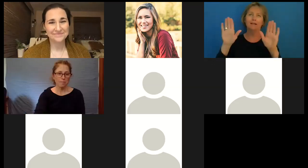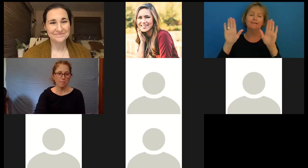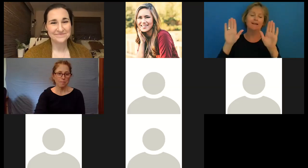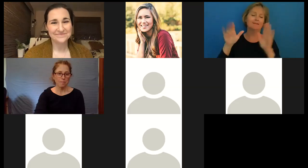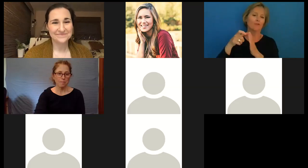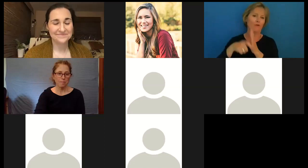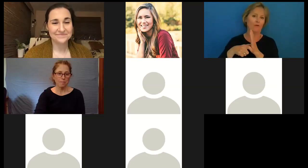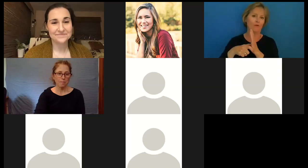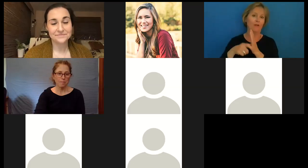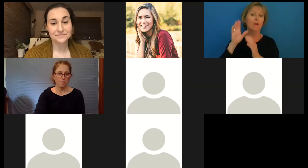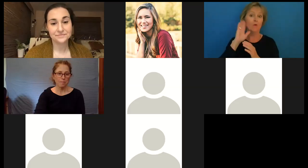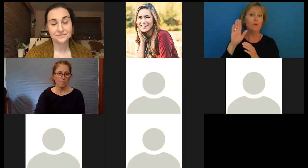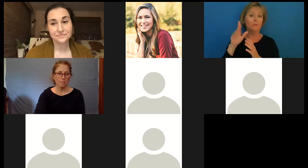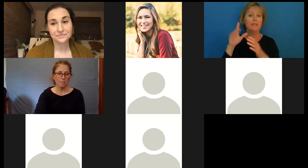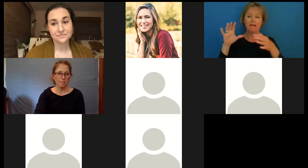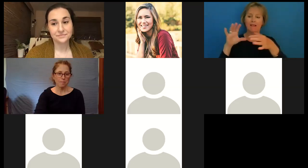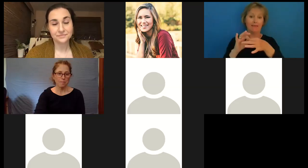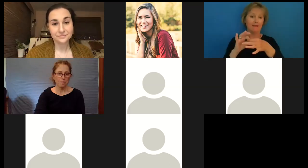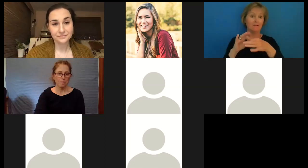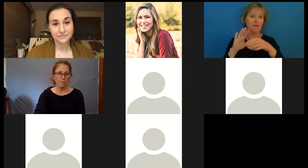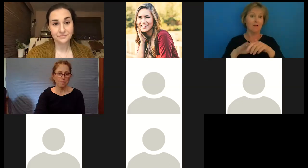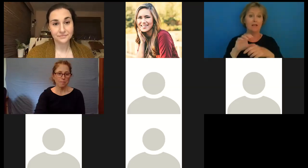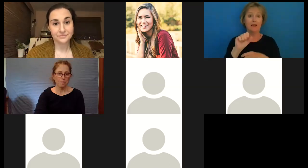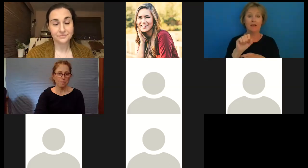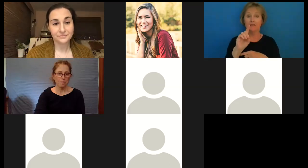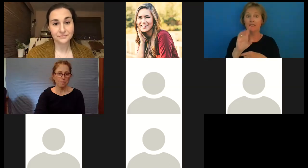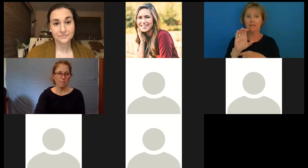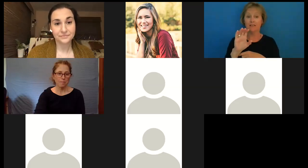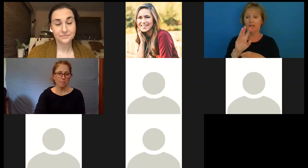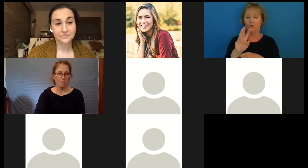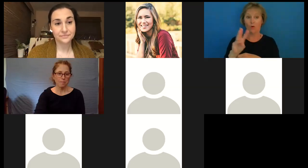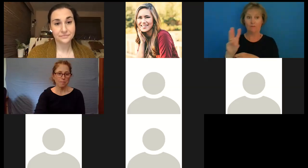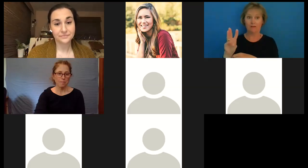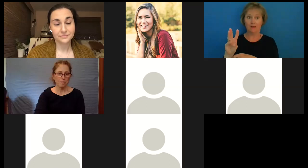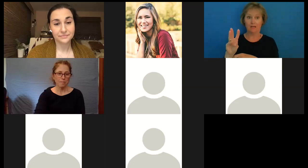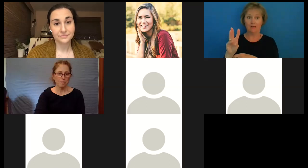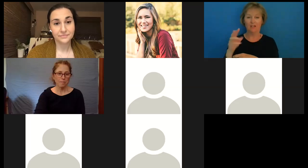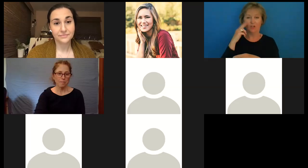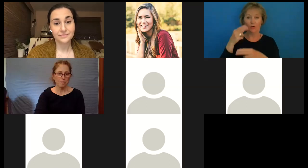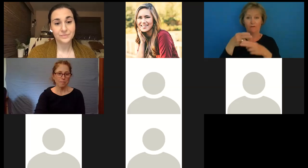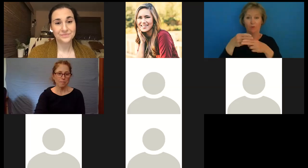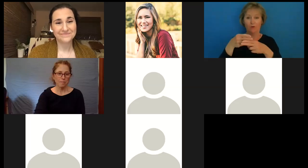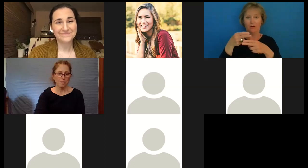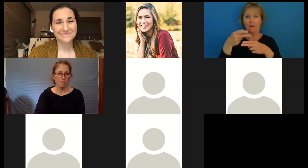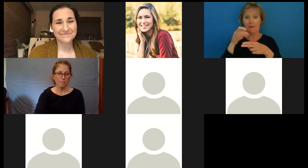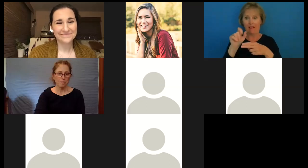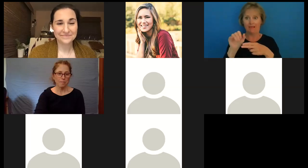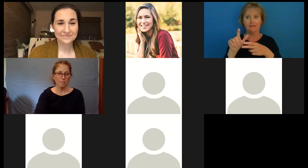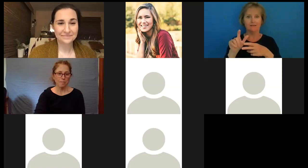It's gonna be linked on the SDC website, under the 'panelists' if you're looking for it. Thank you, Caroline! I appreciate it.